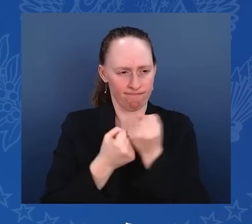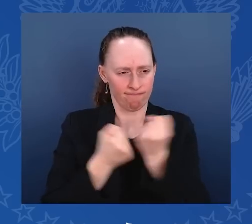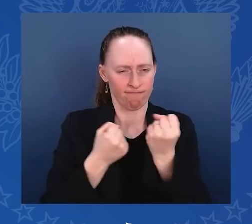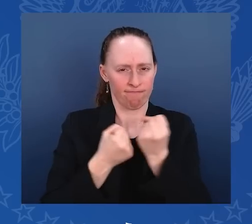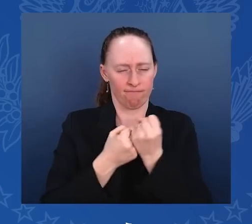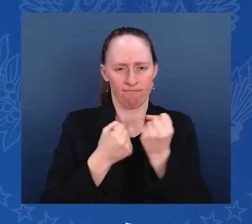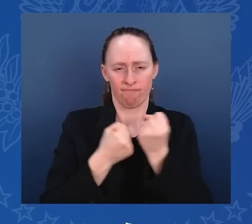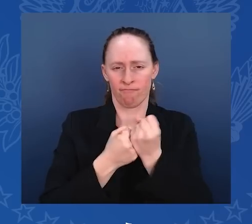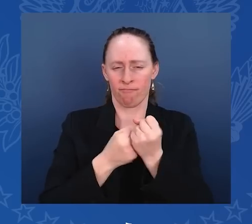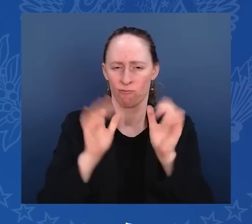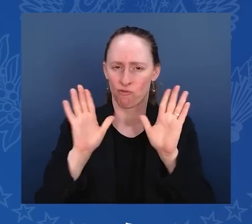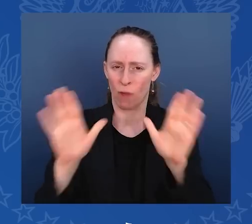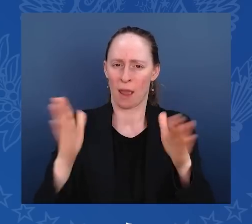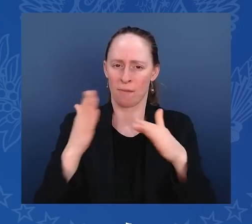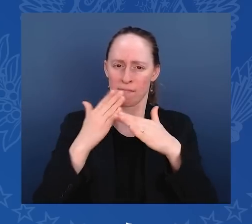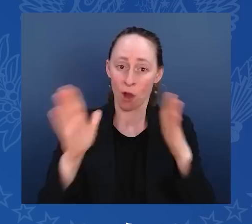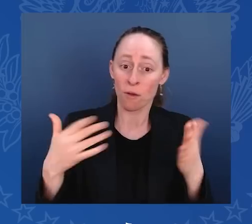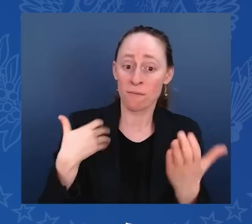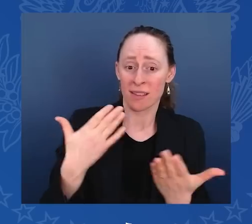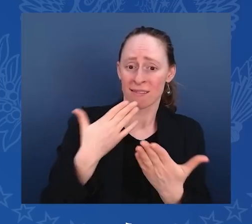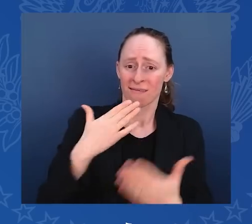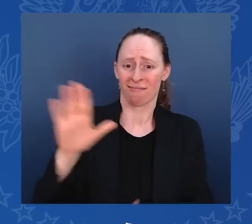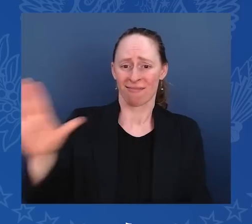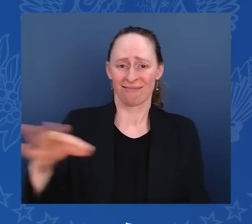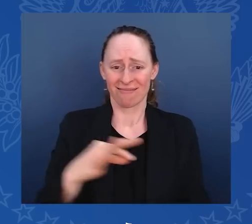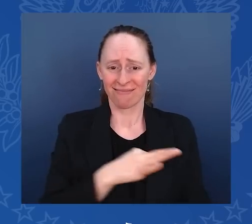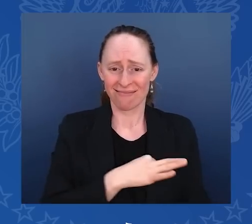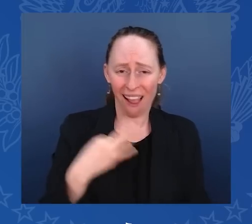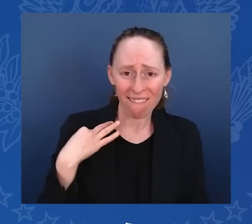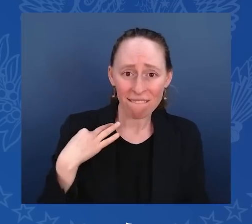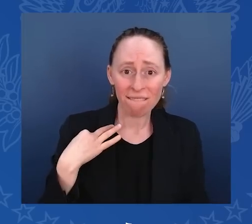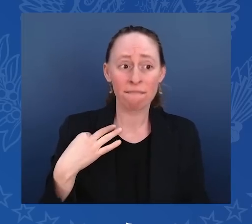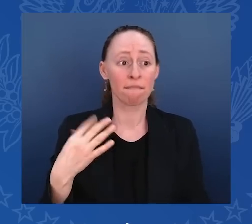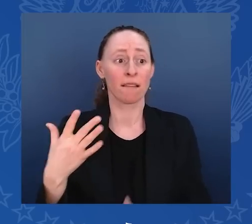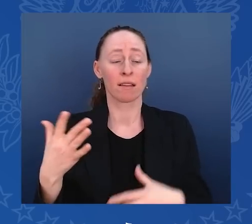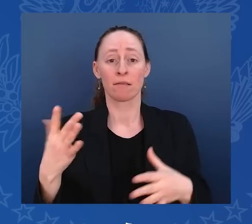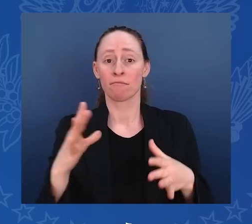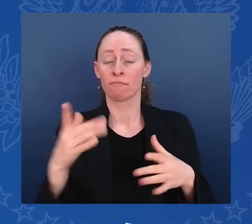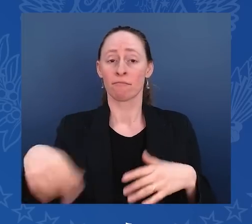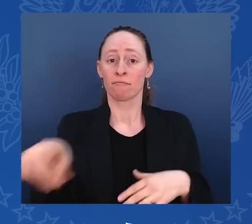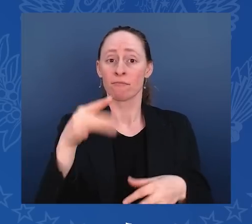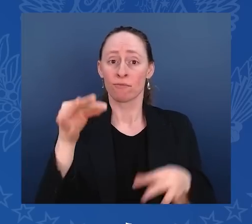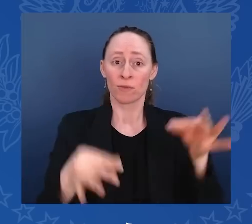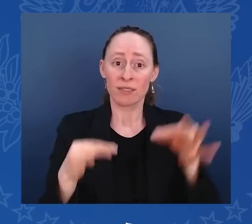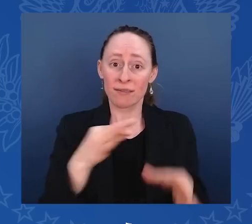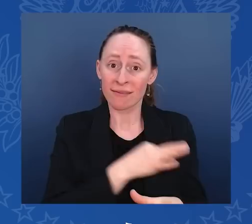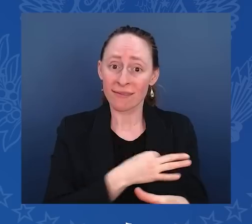and the judiciary staff and my staff. Evan, who was here, my great counsel for the great job they have done.